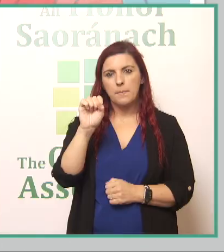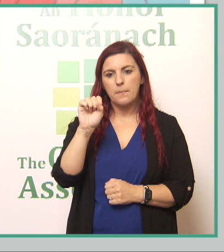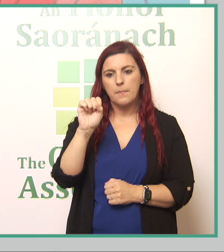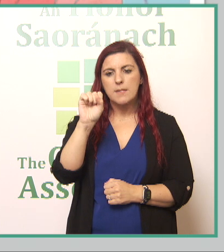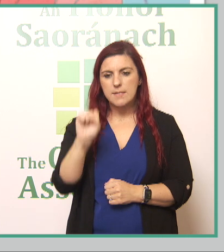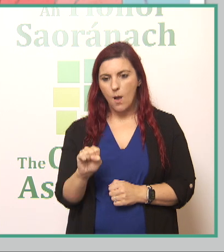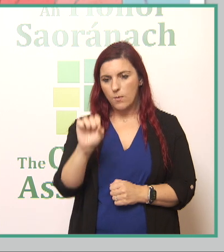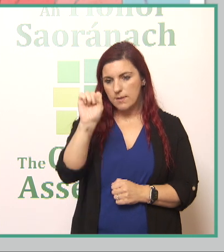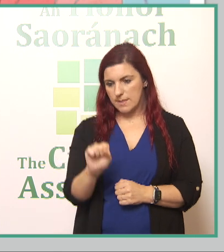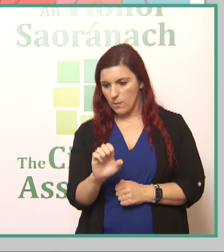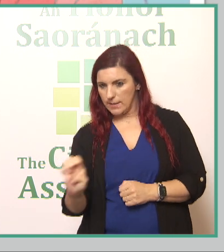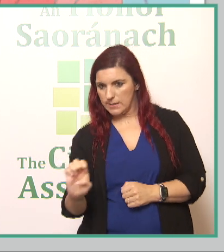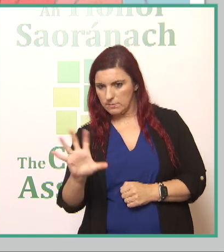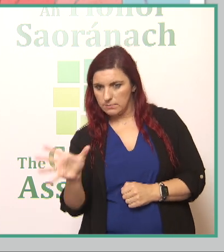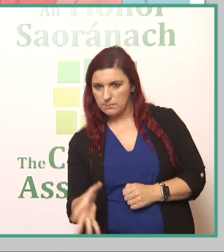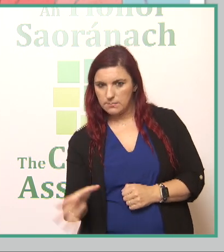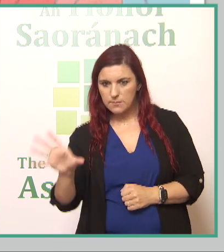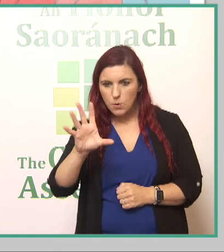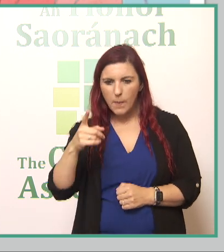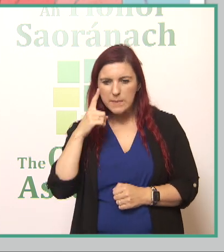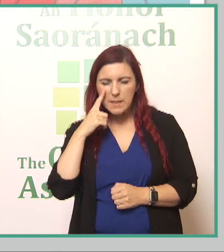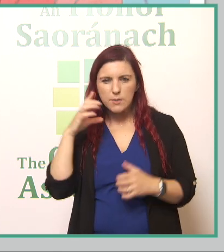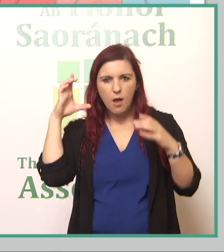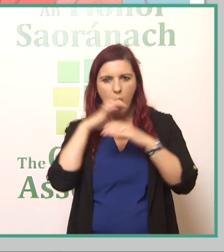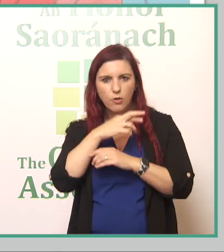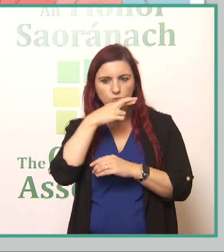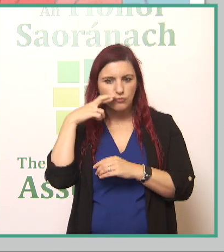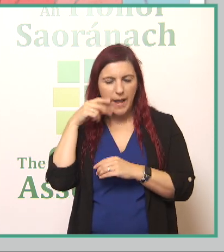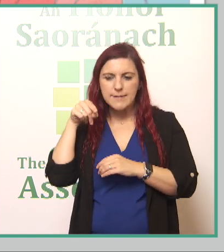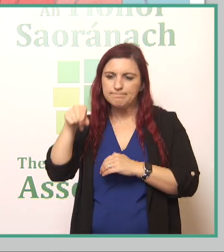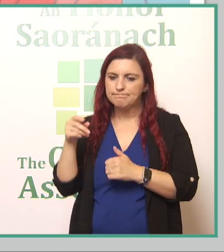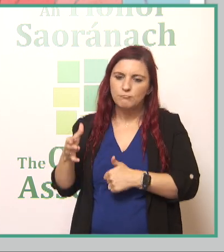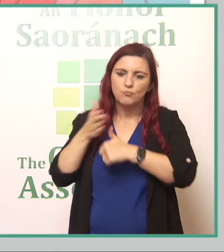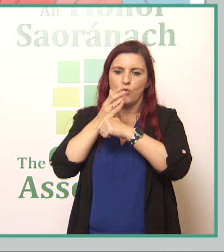five counties that you see there in the Deep Red would be the primary countries for daring